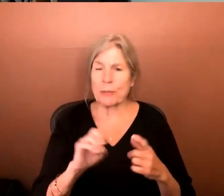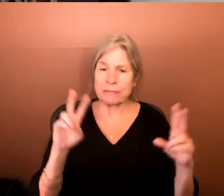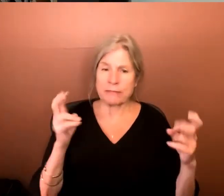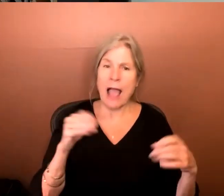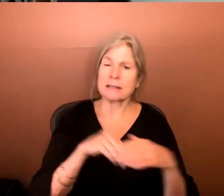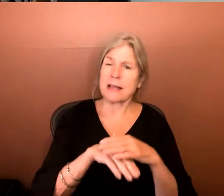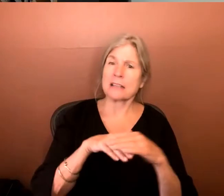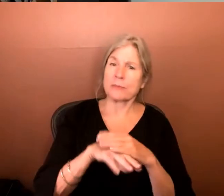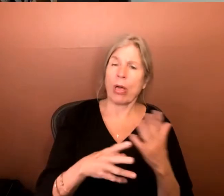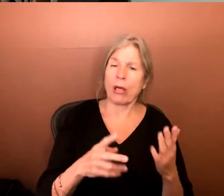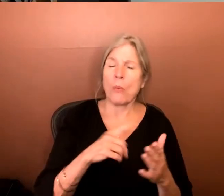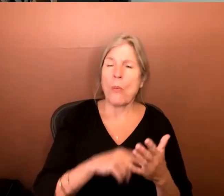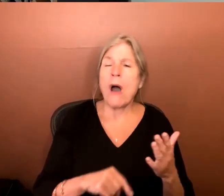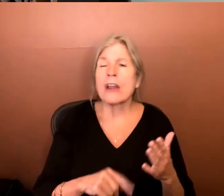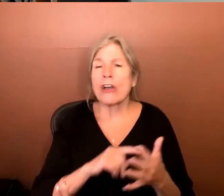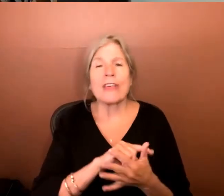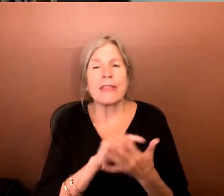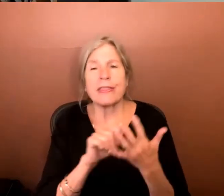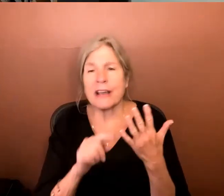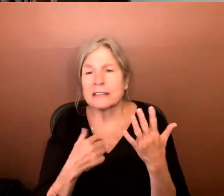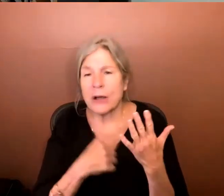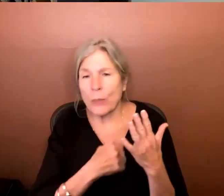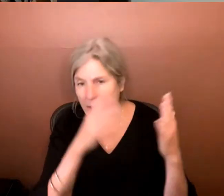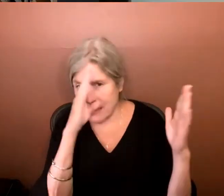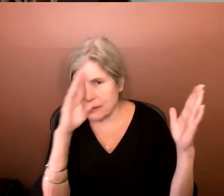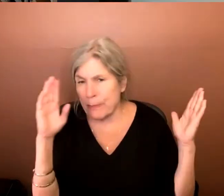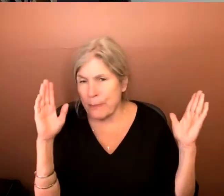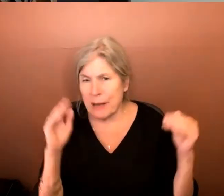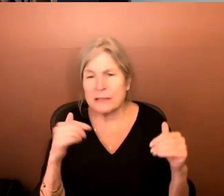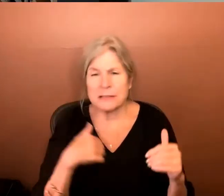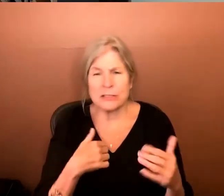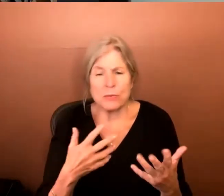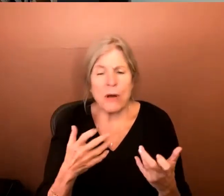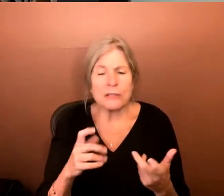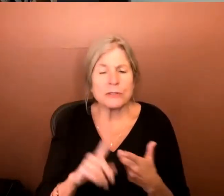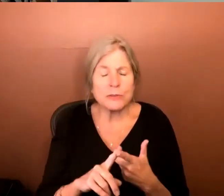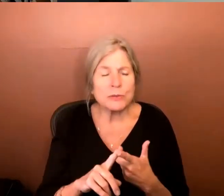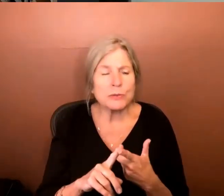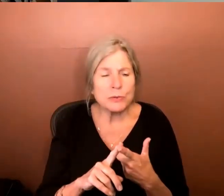What are the things we expect? I just want to sort of build that up so